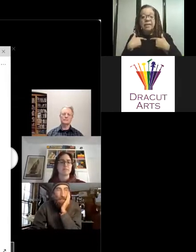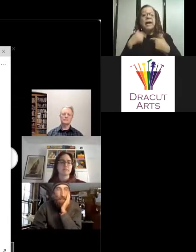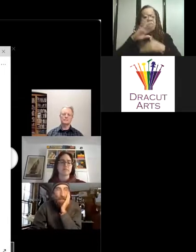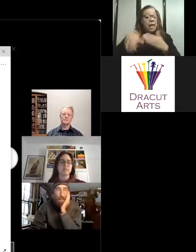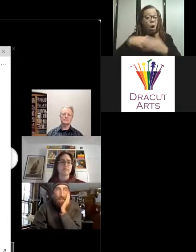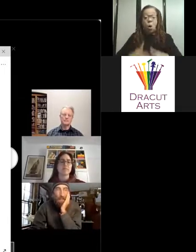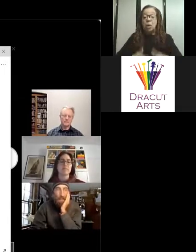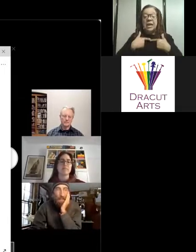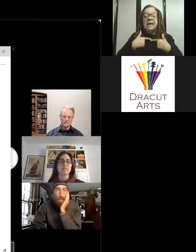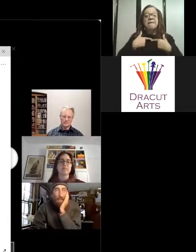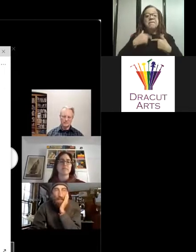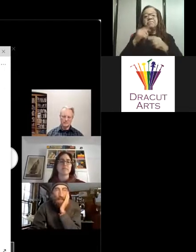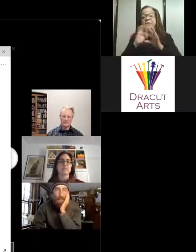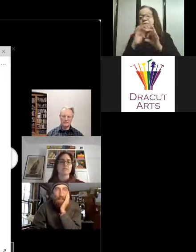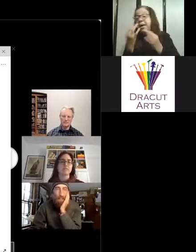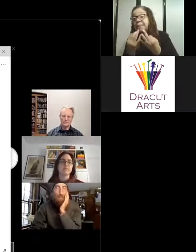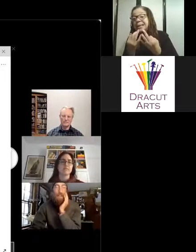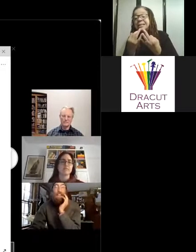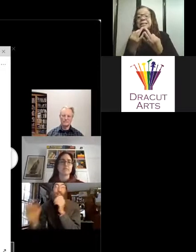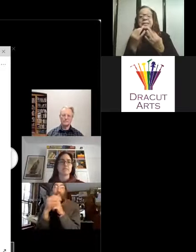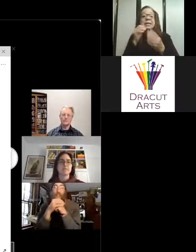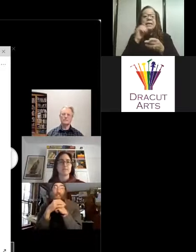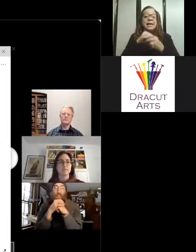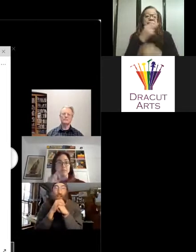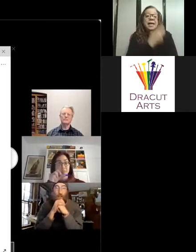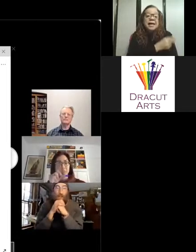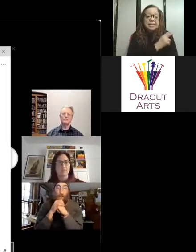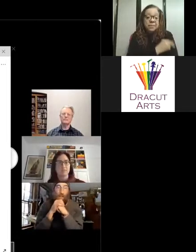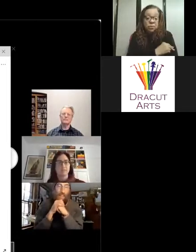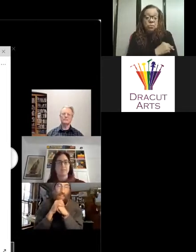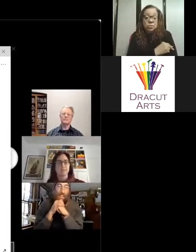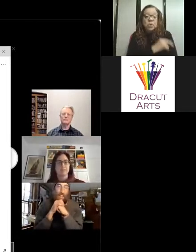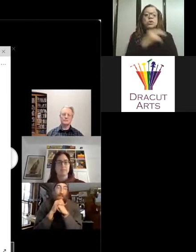some families, um, and, and this gives me an invitation to-- we can, in some